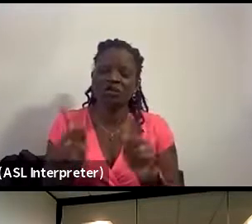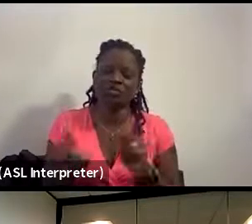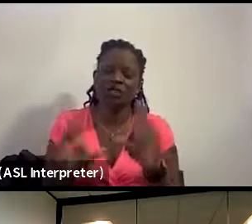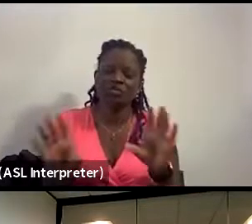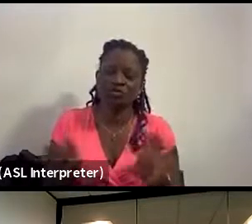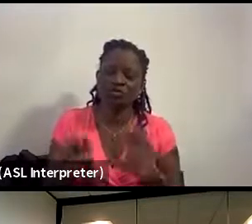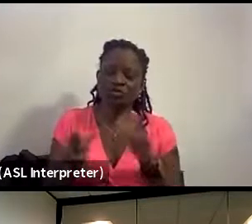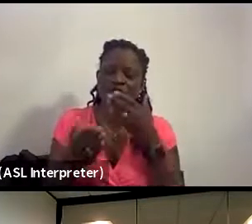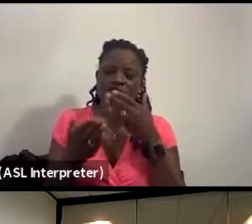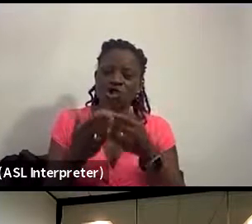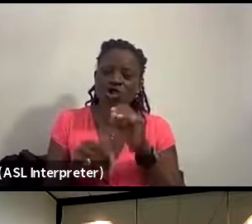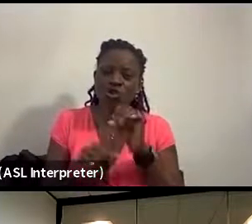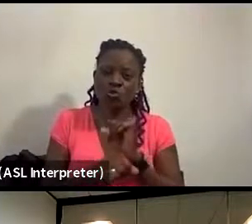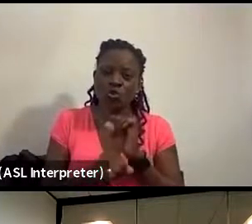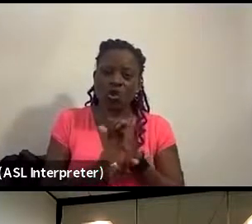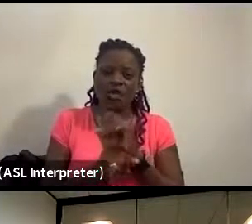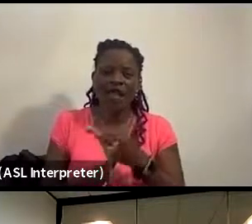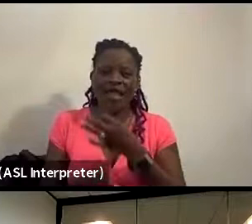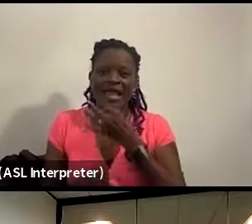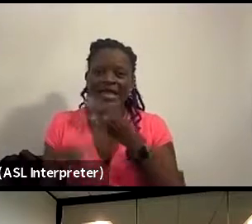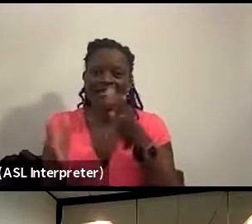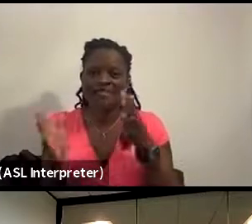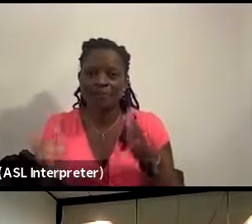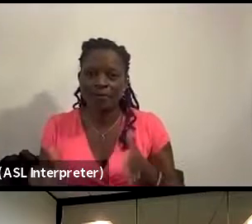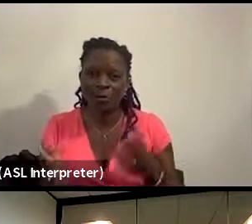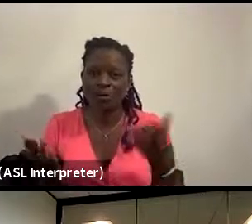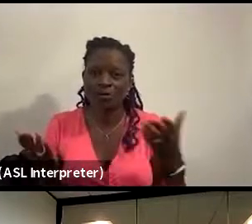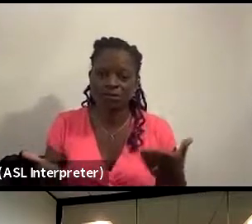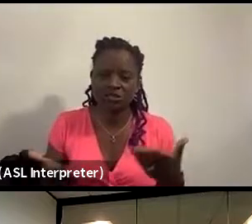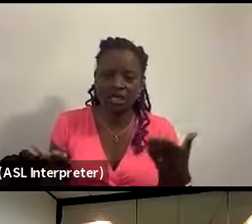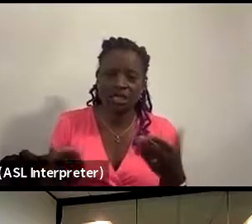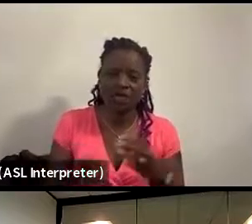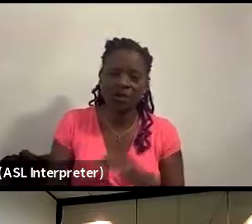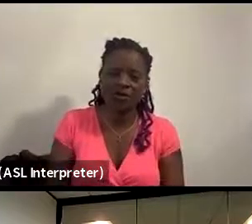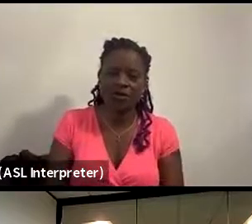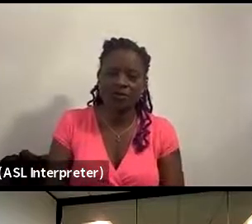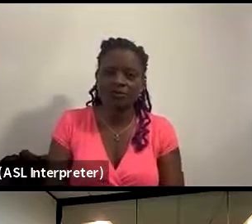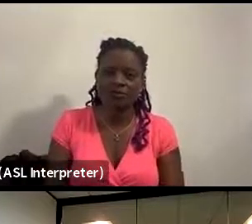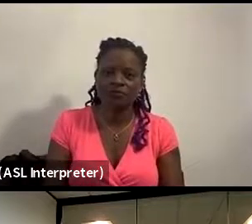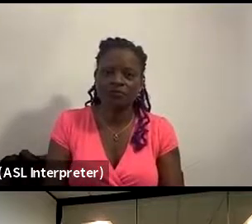Our experts here at Public Health to thank you for being here. And I also wanted to thank some of our